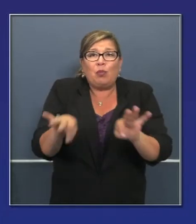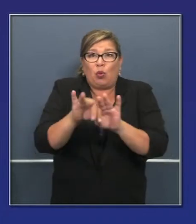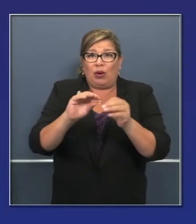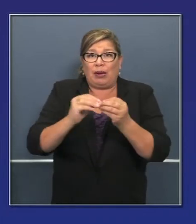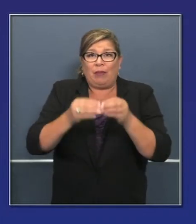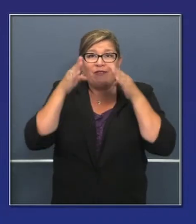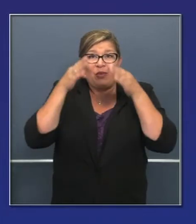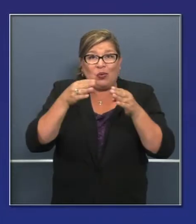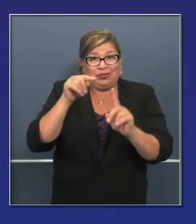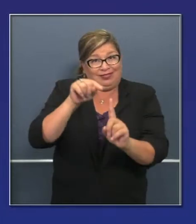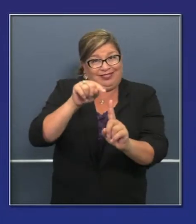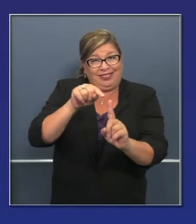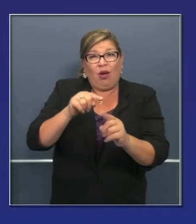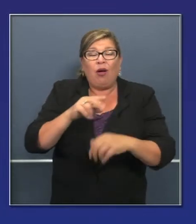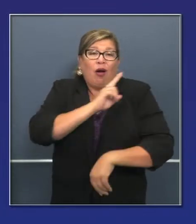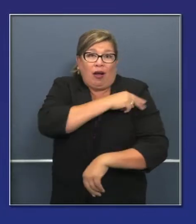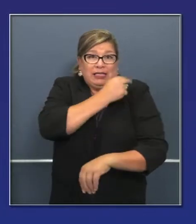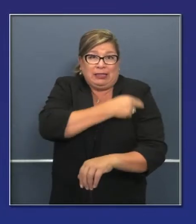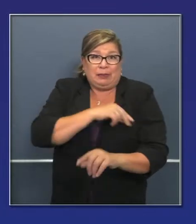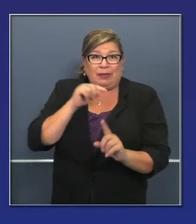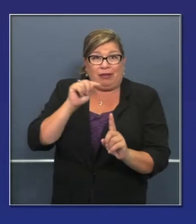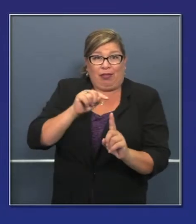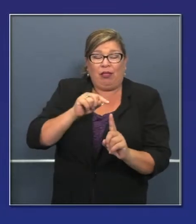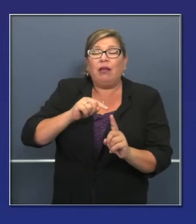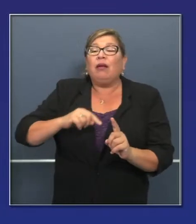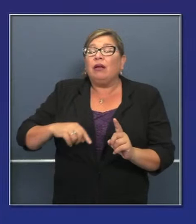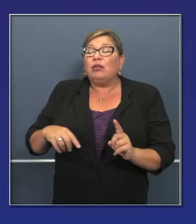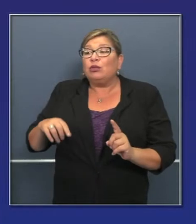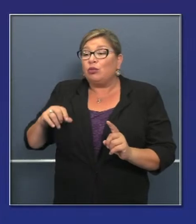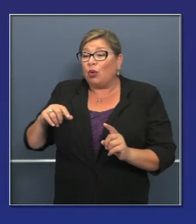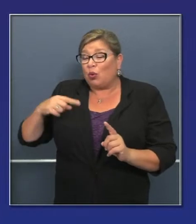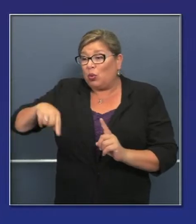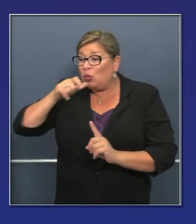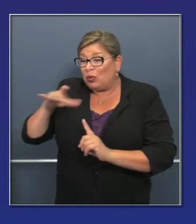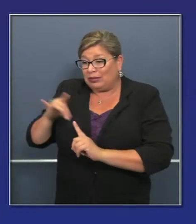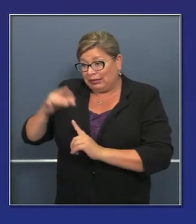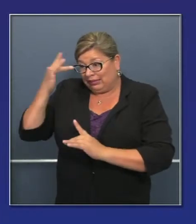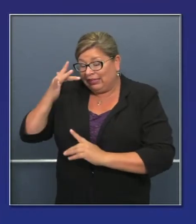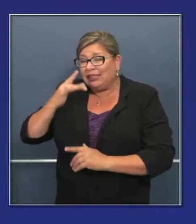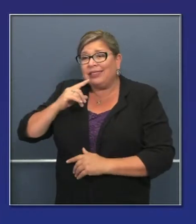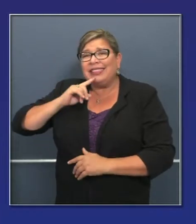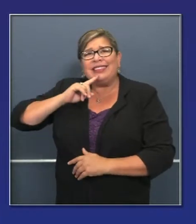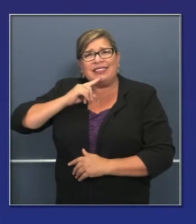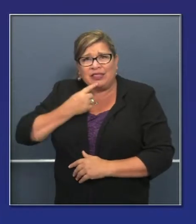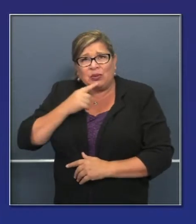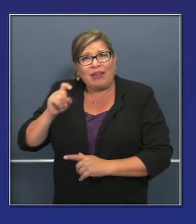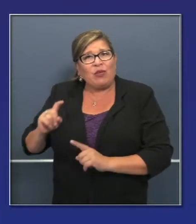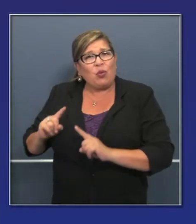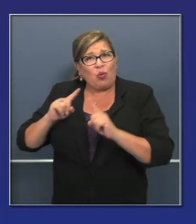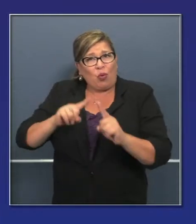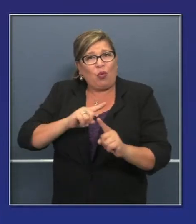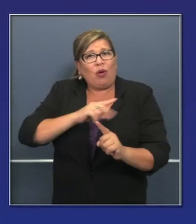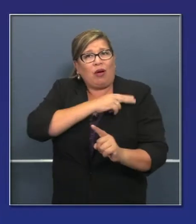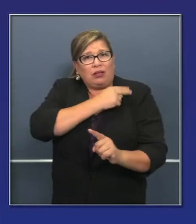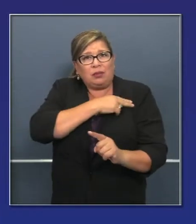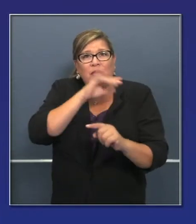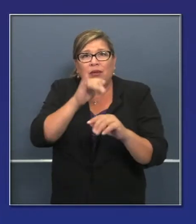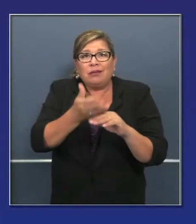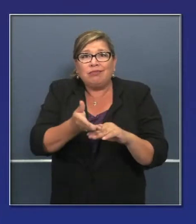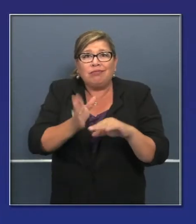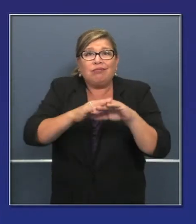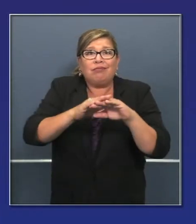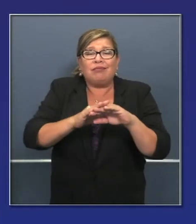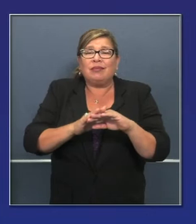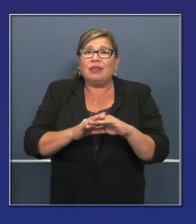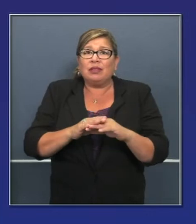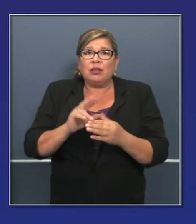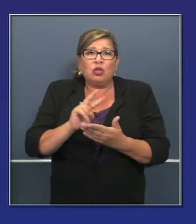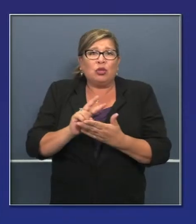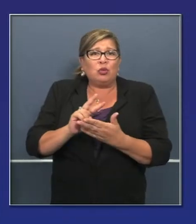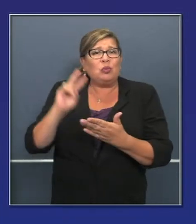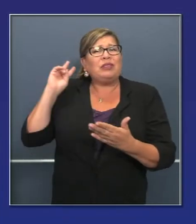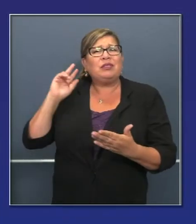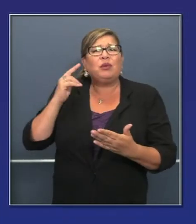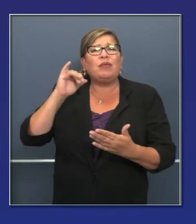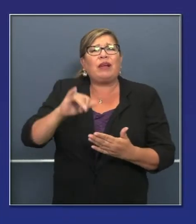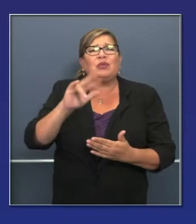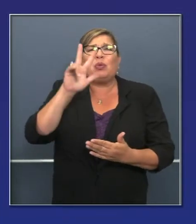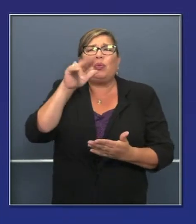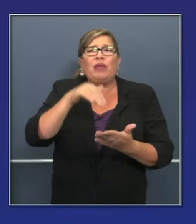this slide reflects just again two weeks or so ago 3177 individuals were hospitalized for kovat 19